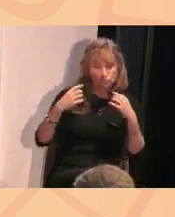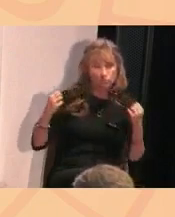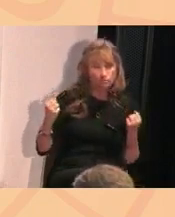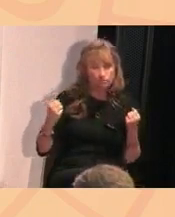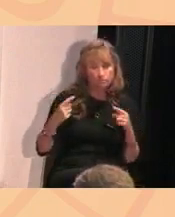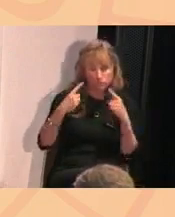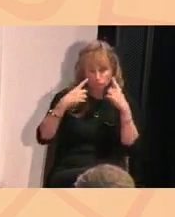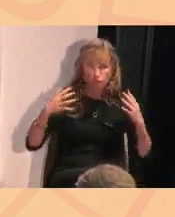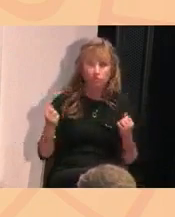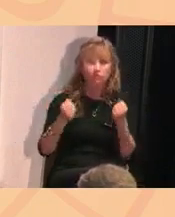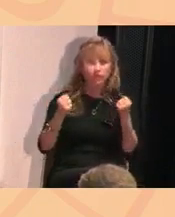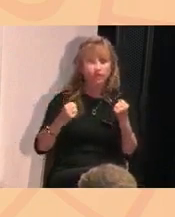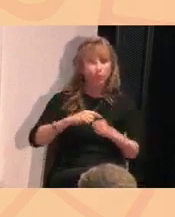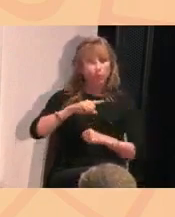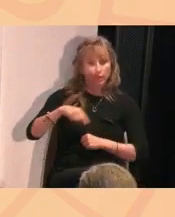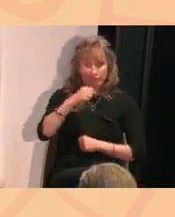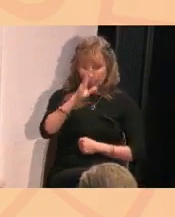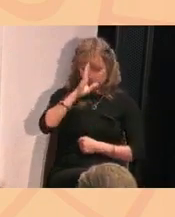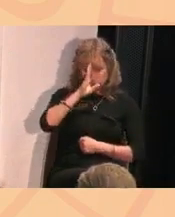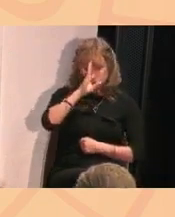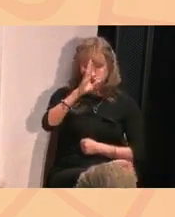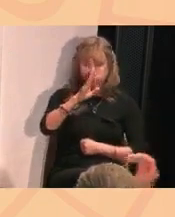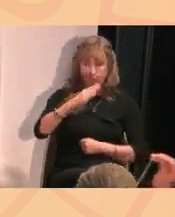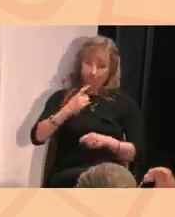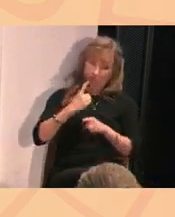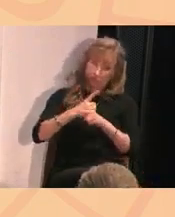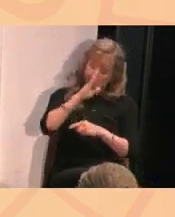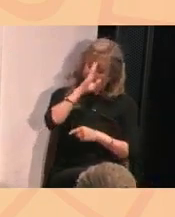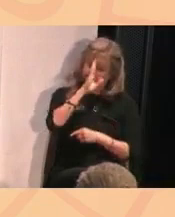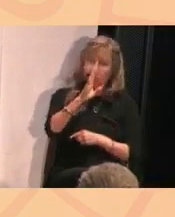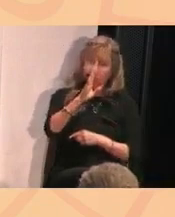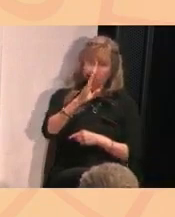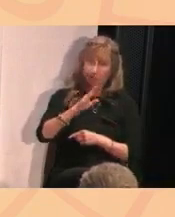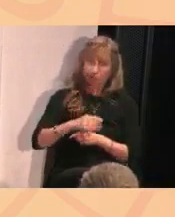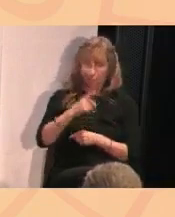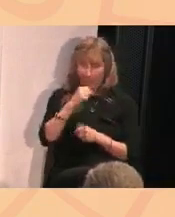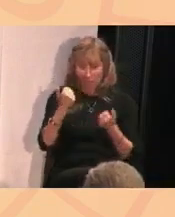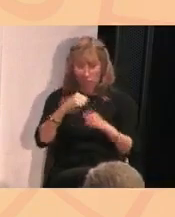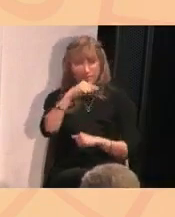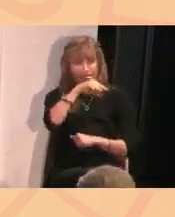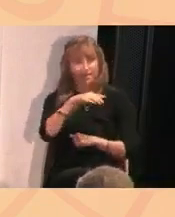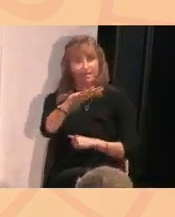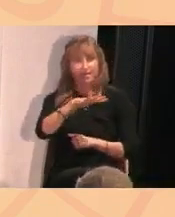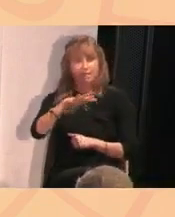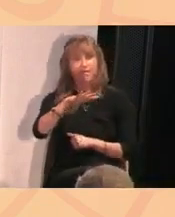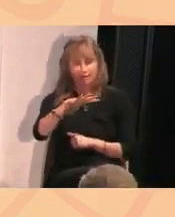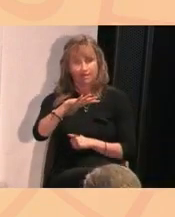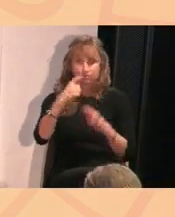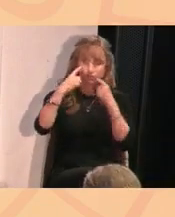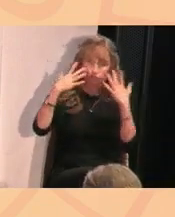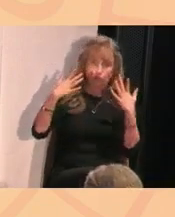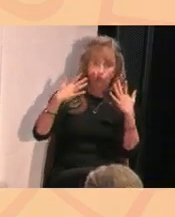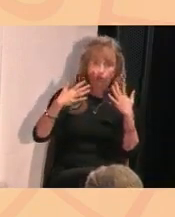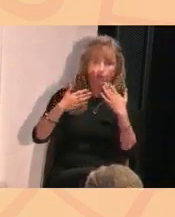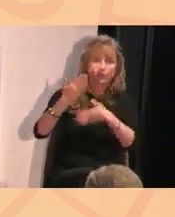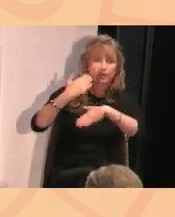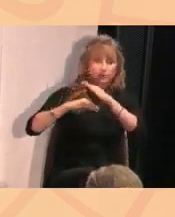But the opportunity was to kind of strengthen the idea that we can speak